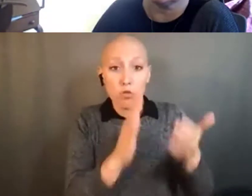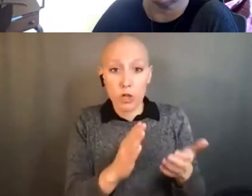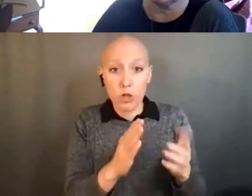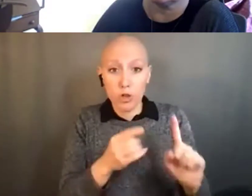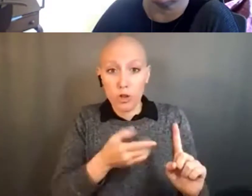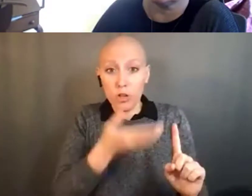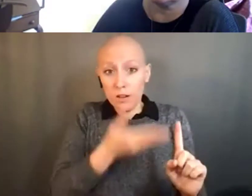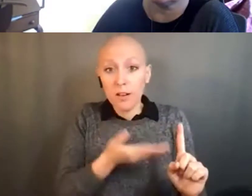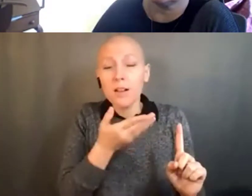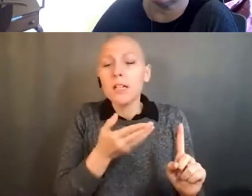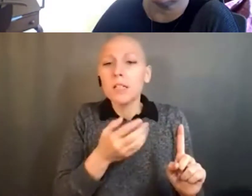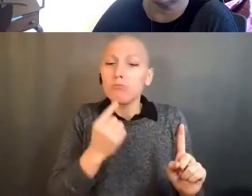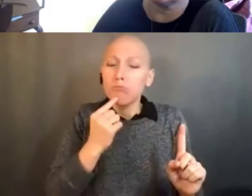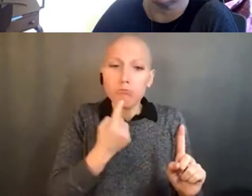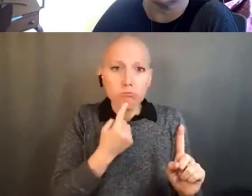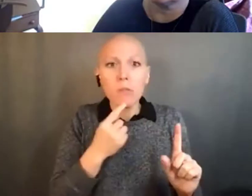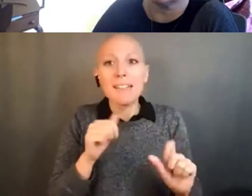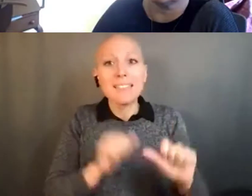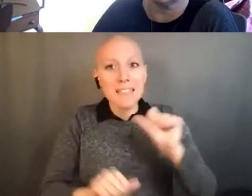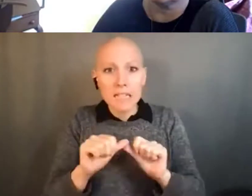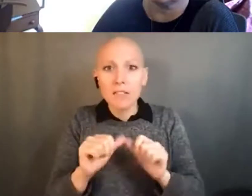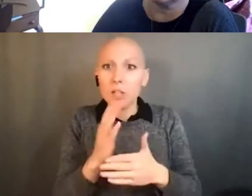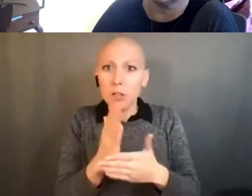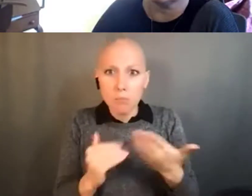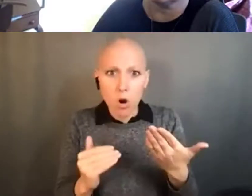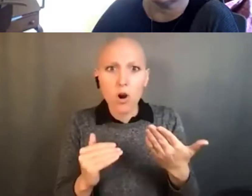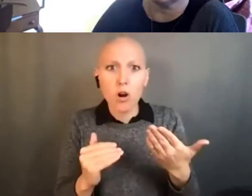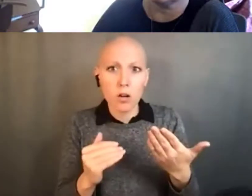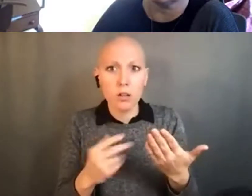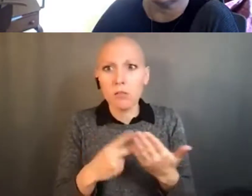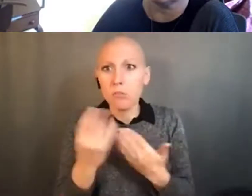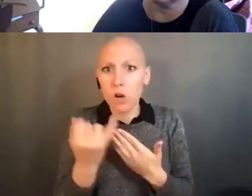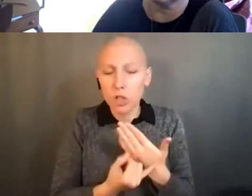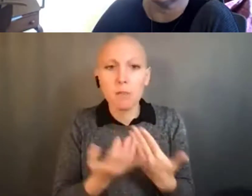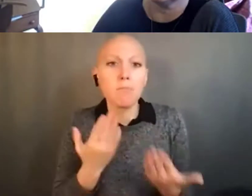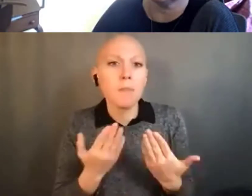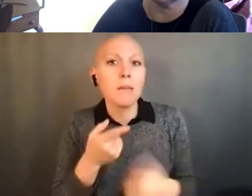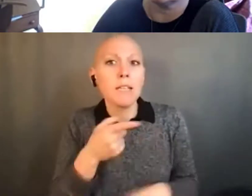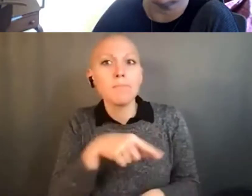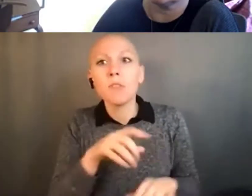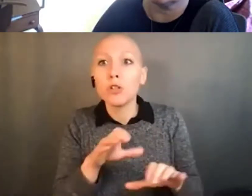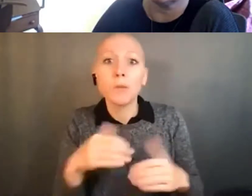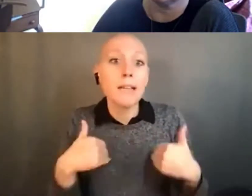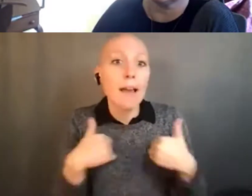maybe they're doing a specific aim, or maybe they're doing an animal model for you that you don't have,